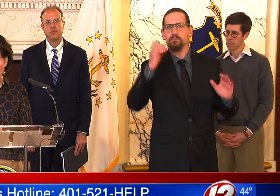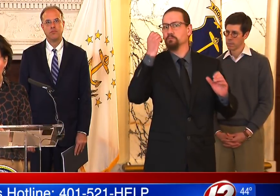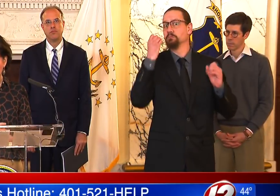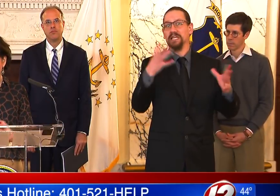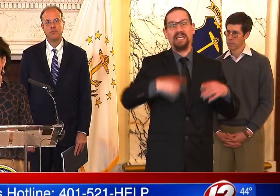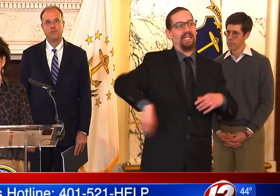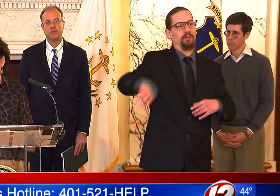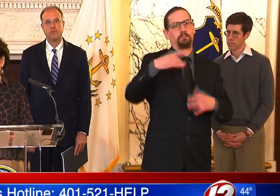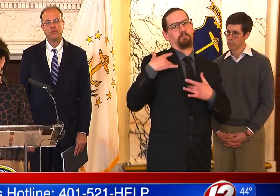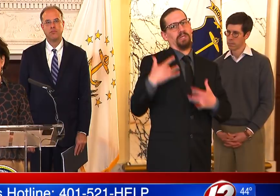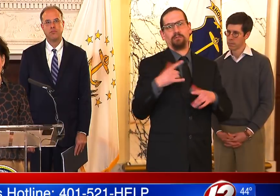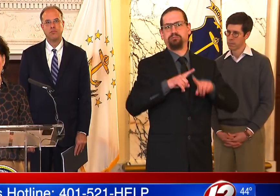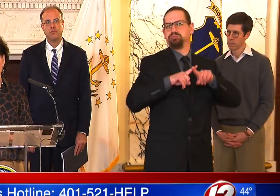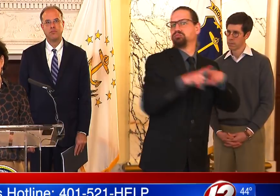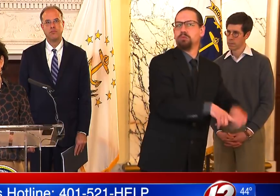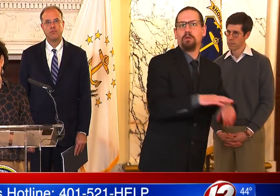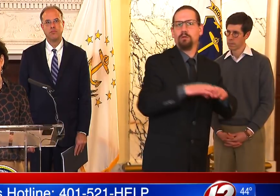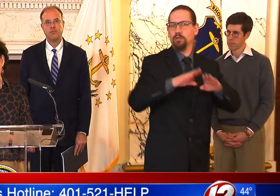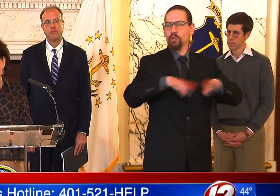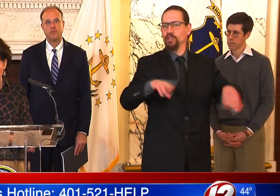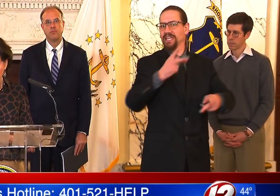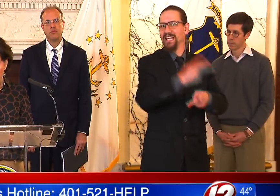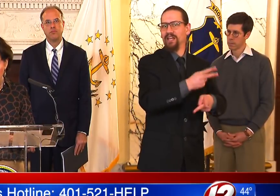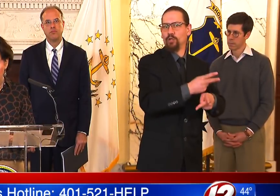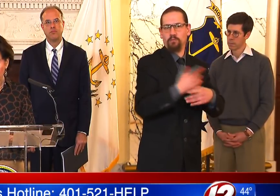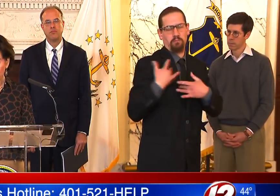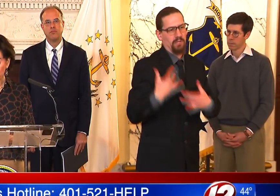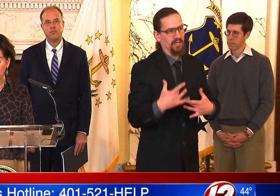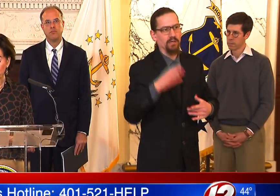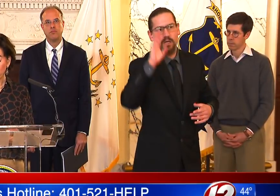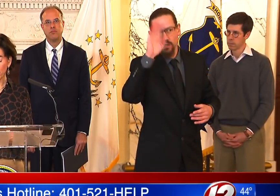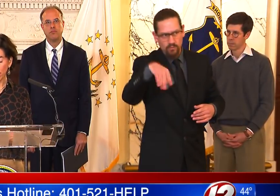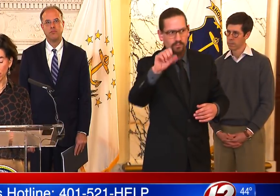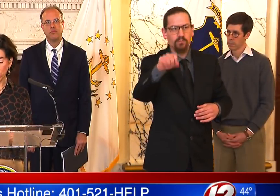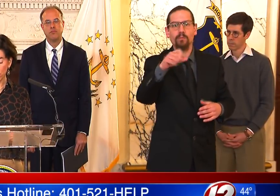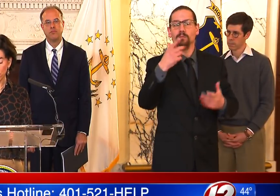RESPONDERS CHILDCARE IS ESSENTIAL. I KNOW HOW MANY PEOPLE RELY ON